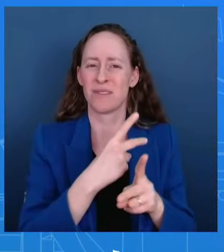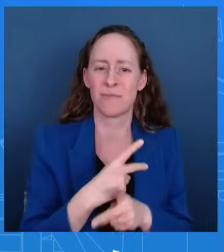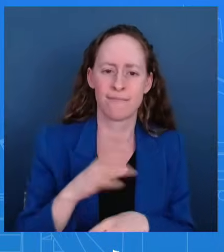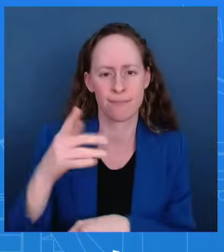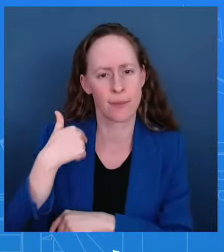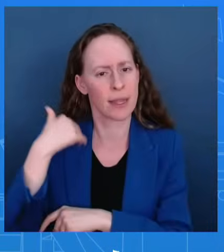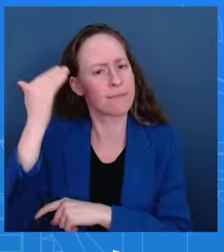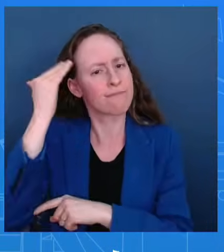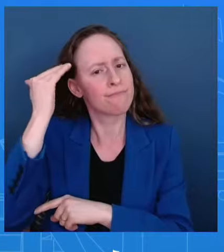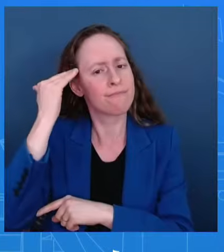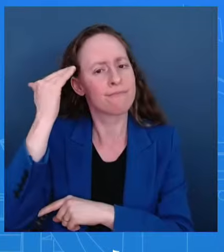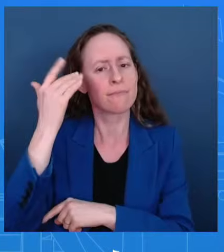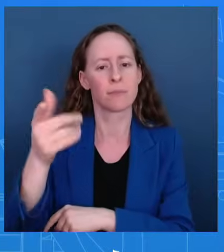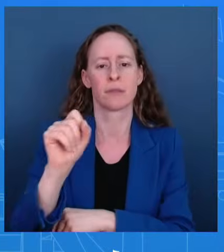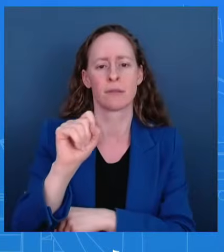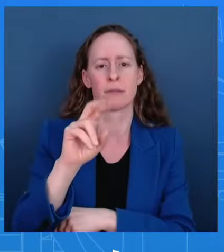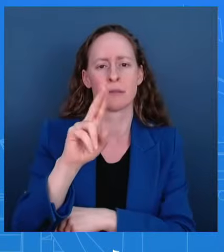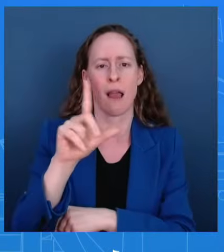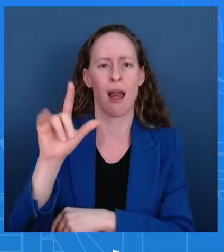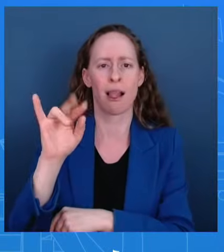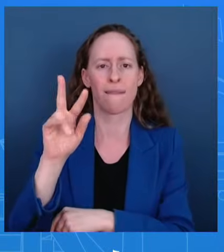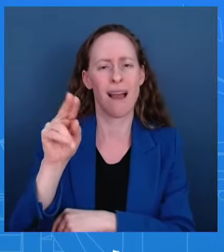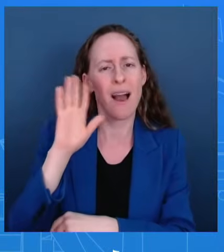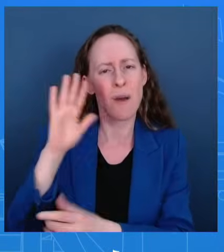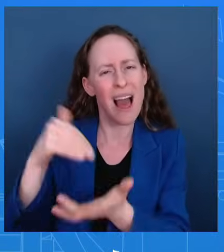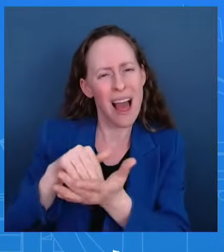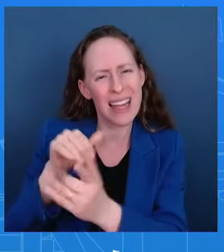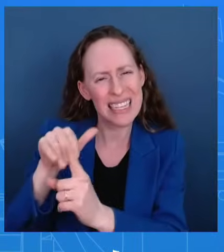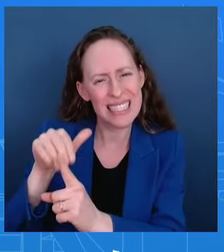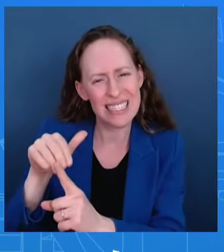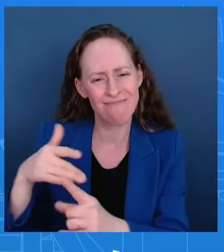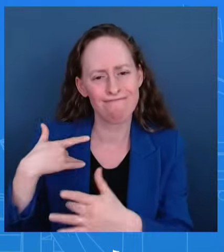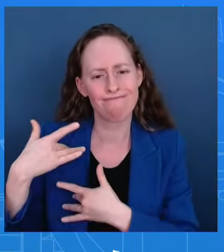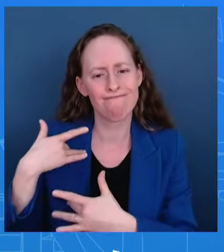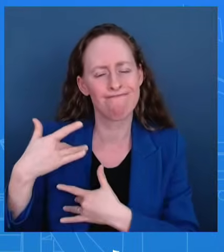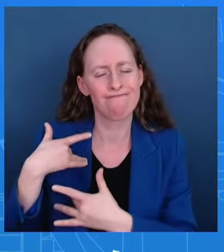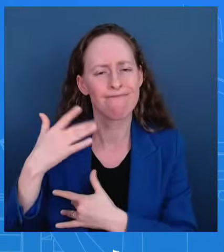But this is meant to be additive -- this temporary pier --